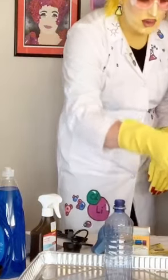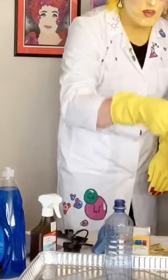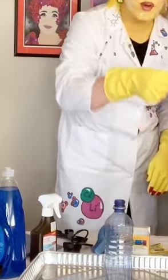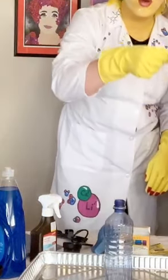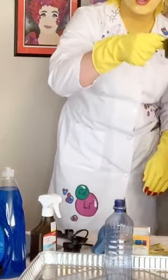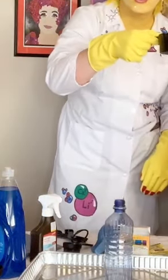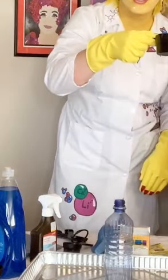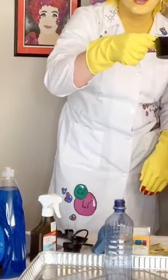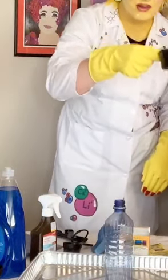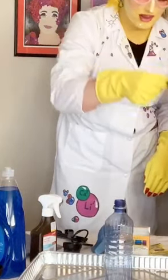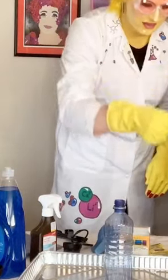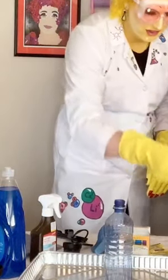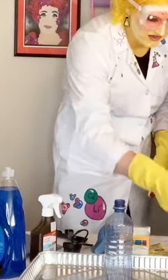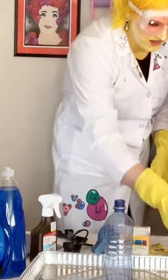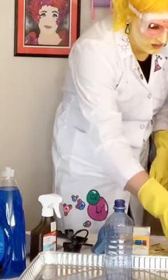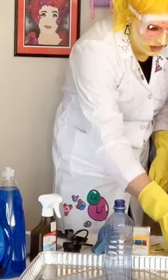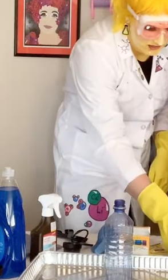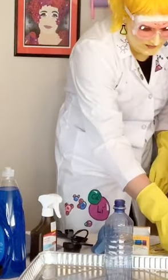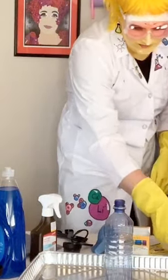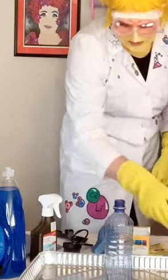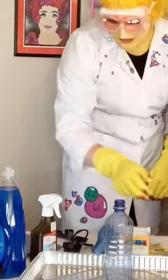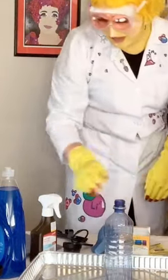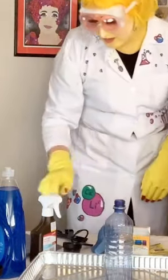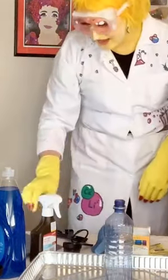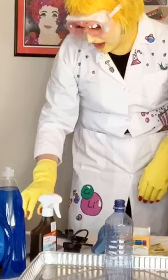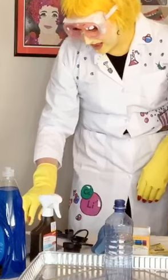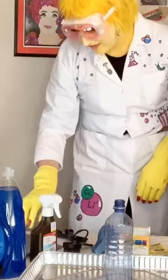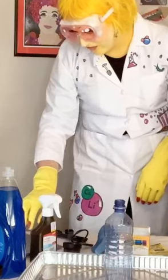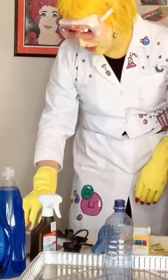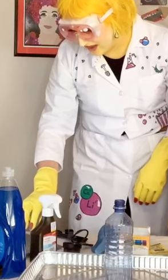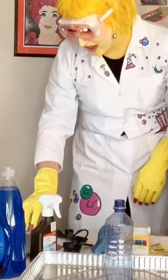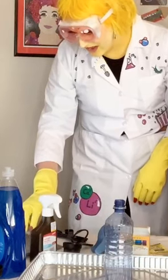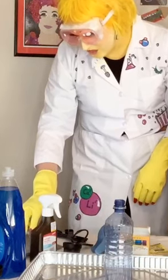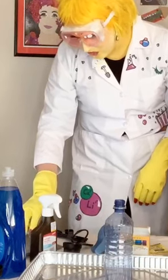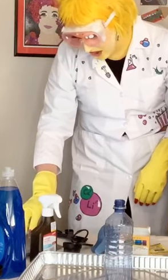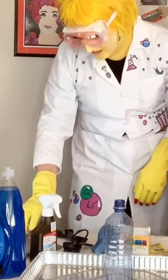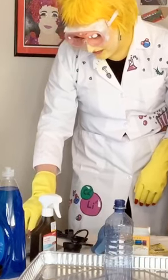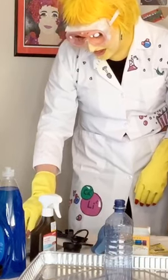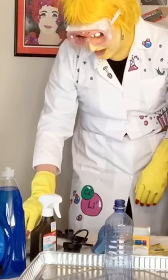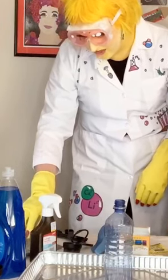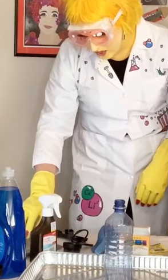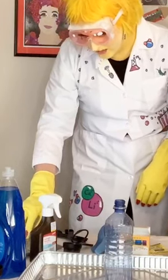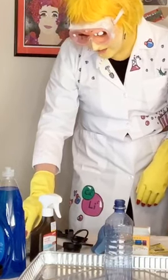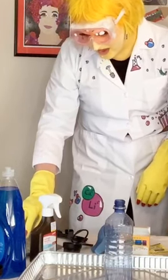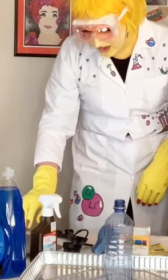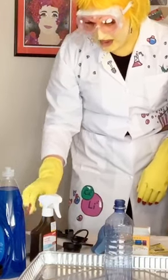the warm water here. There you go. It's very warm. It was hot before, but now it is cooled off and it is warm.